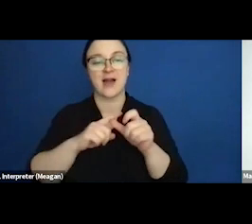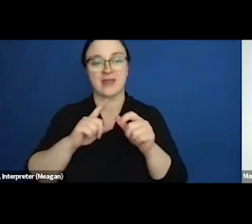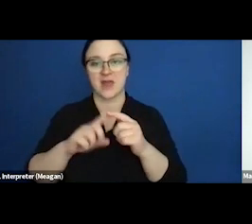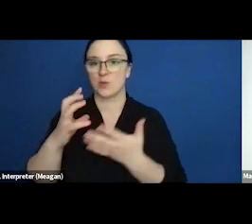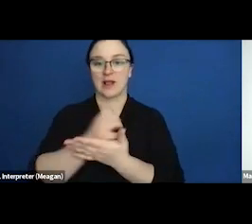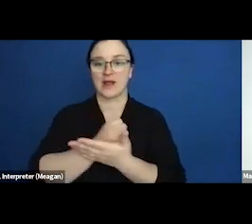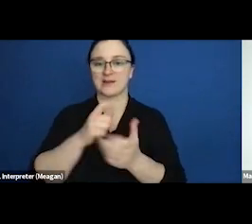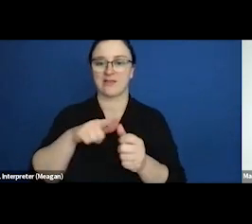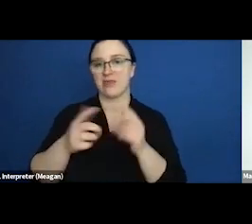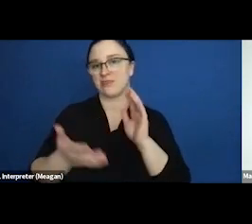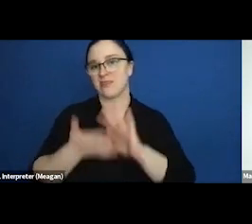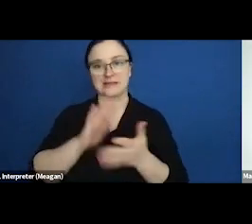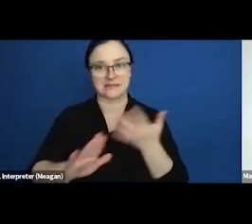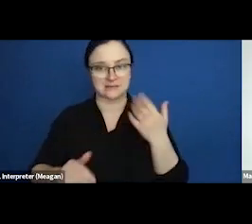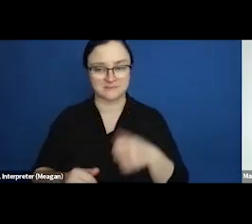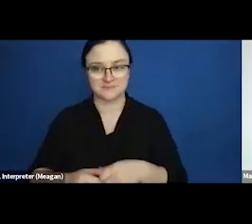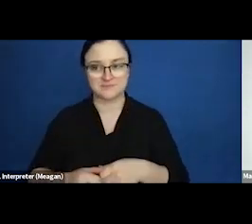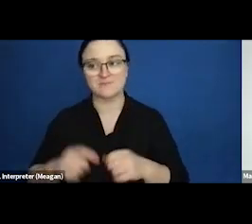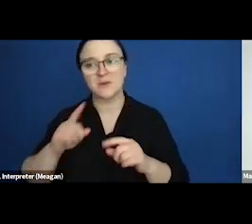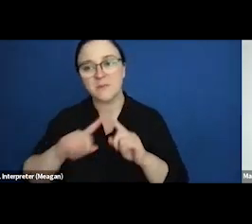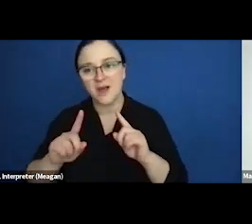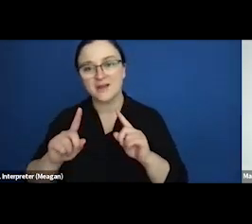But at times, where that can be helpful